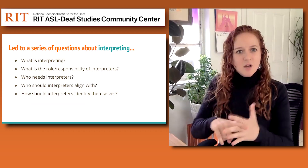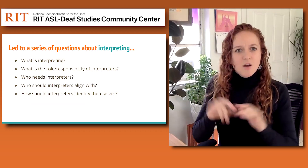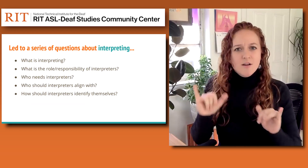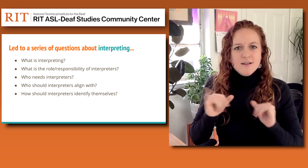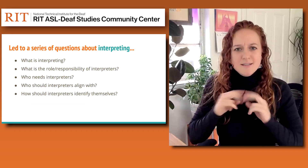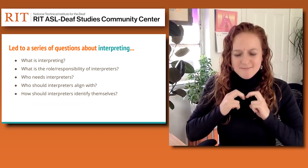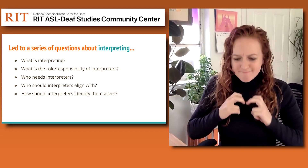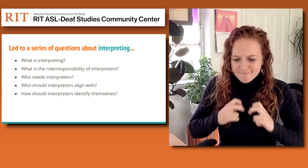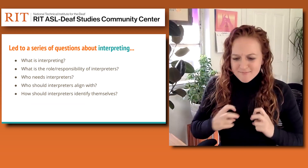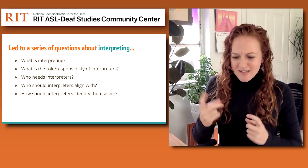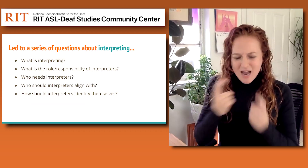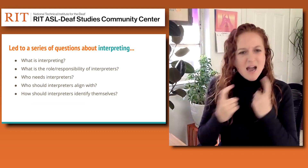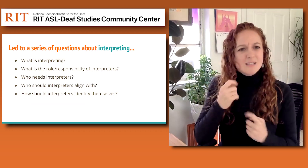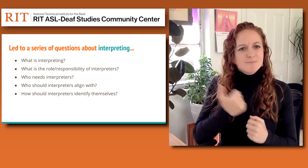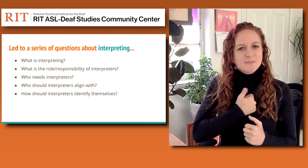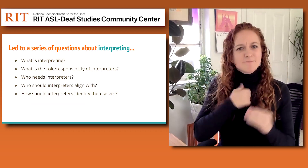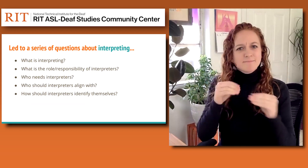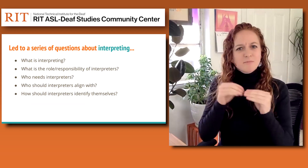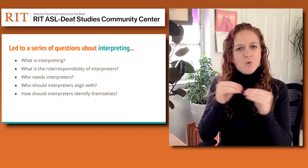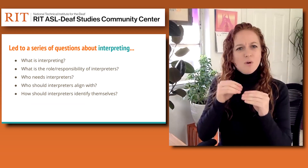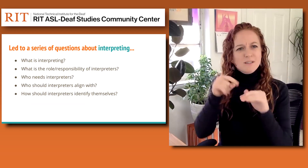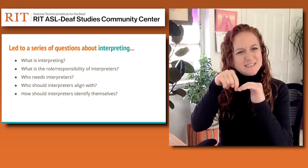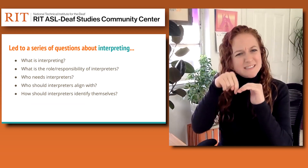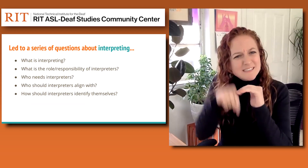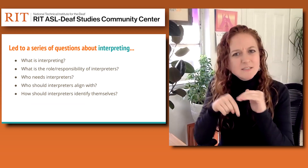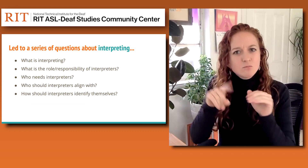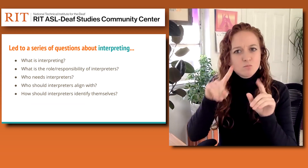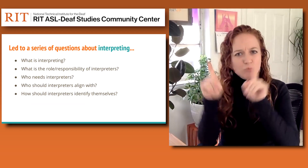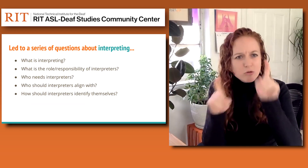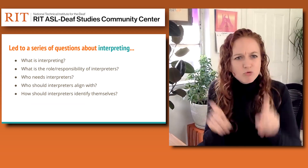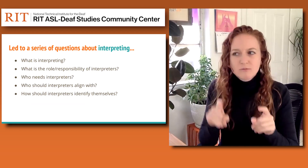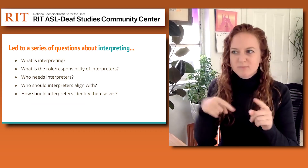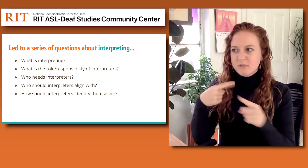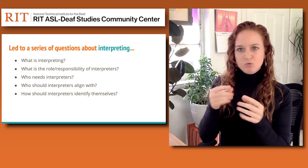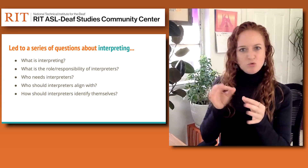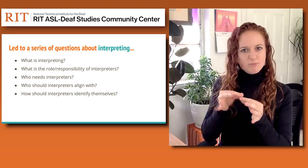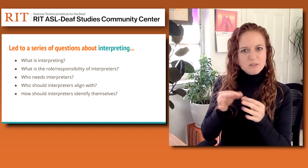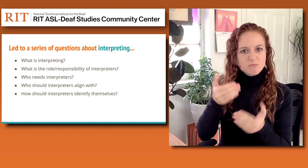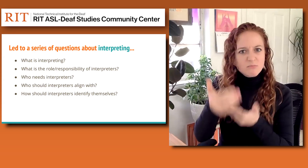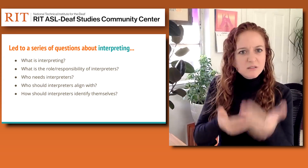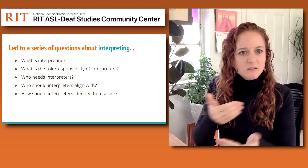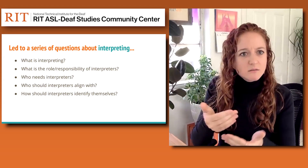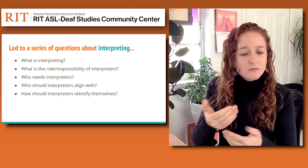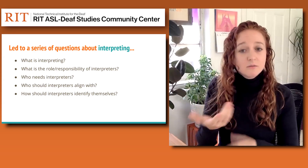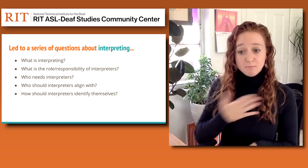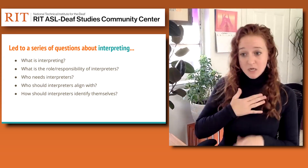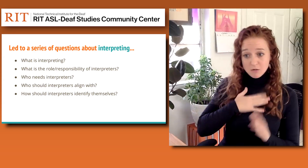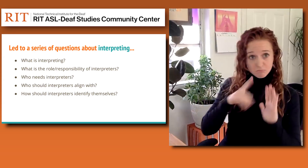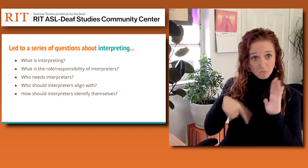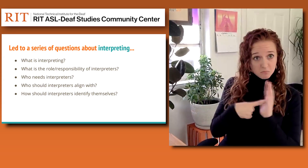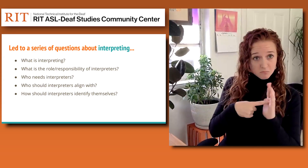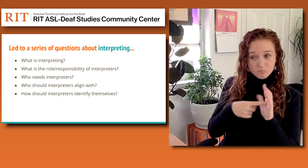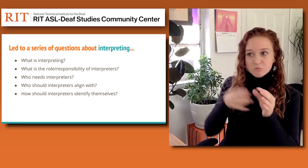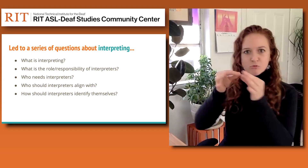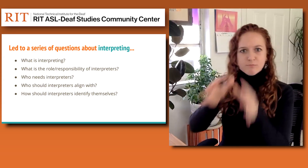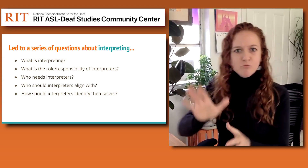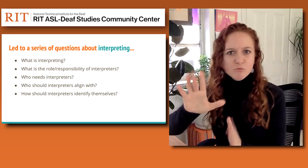So that got me thinking, unpacking a lot, and asking some really deep questions of myself about the interpreting process,